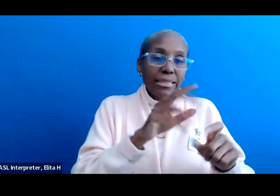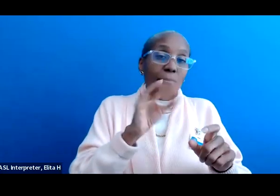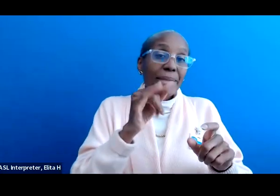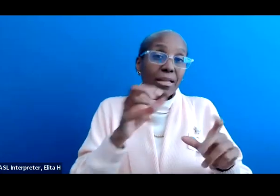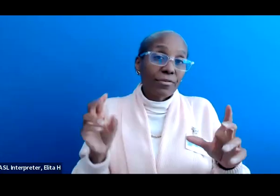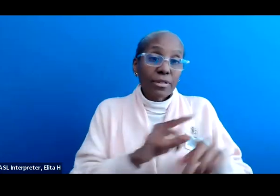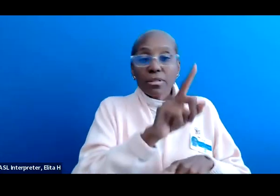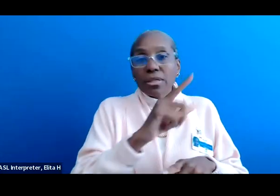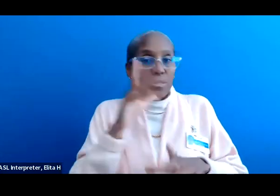They don't do that anymore.